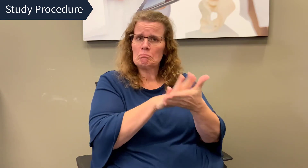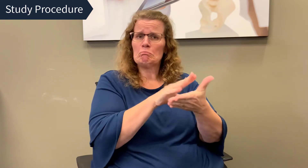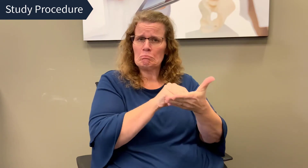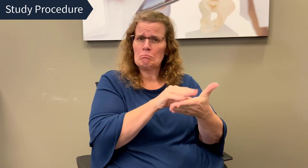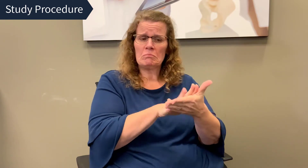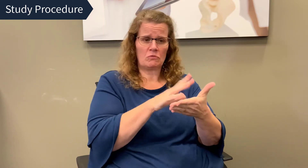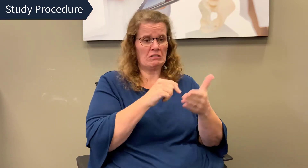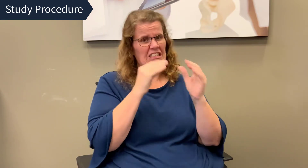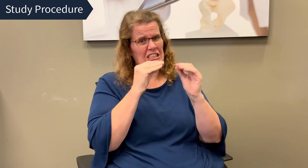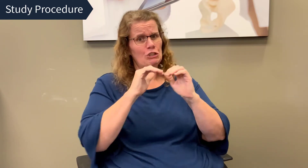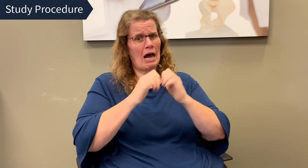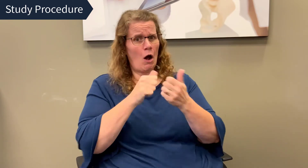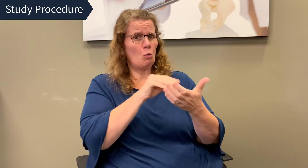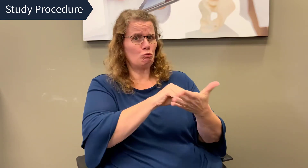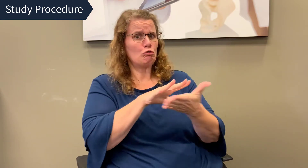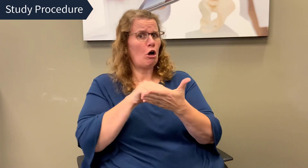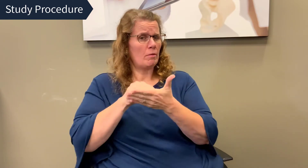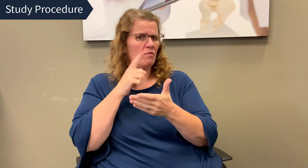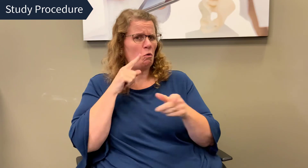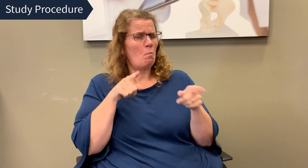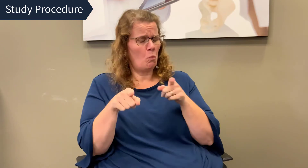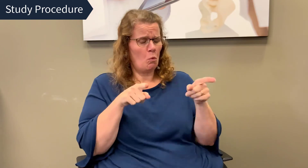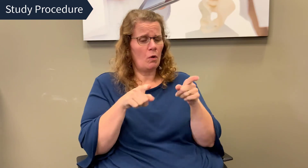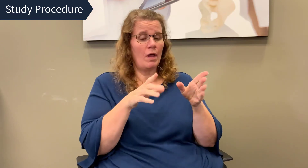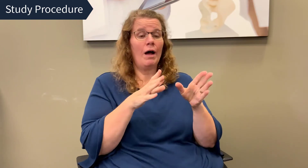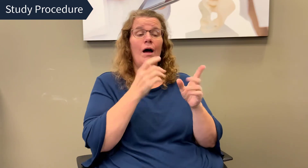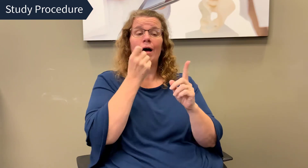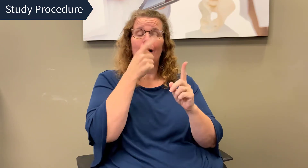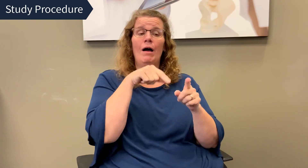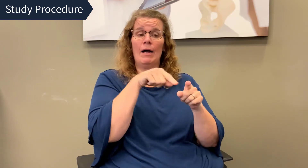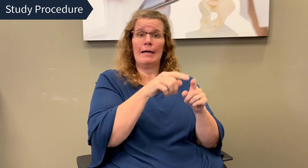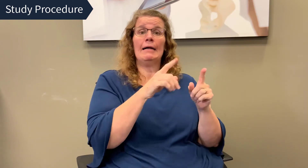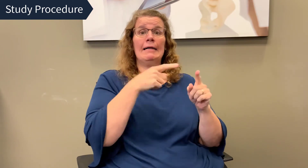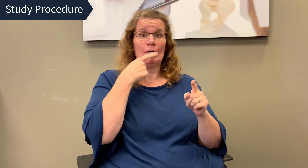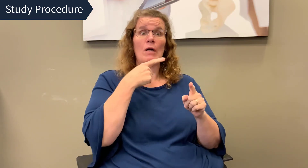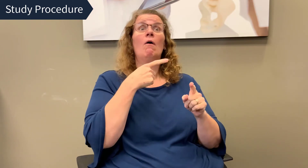large portion of it, when they were requesting the appointment, there was a